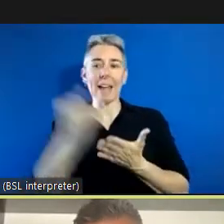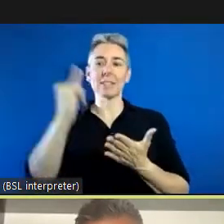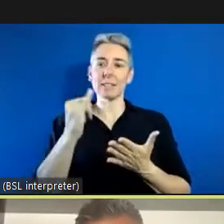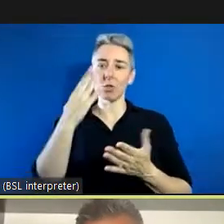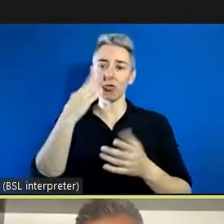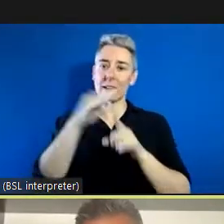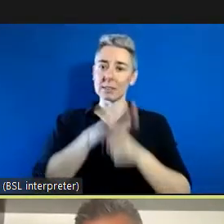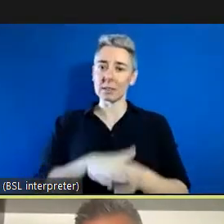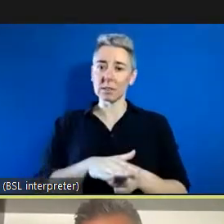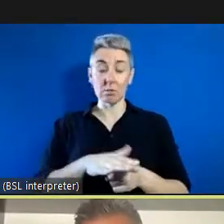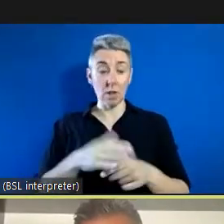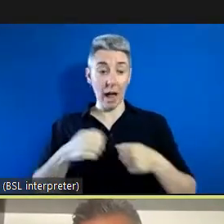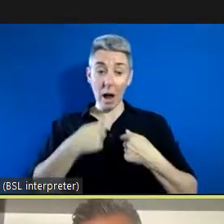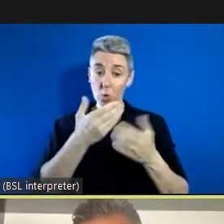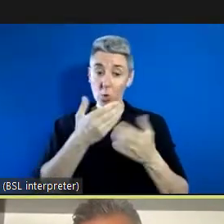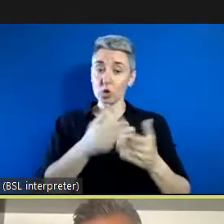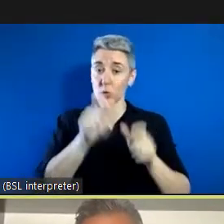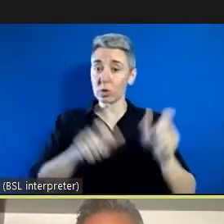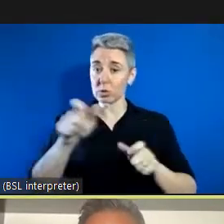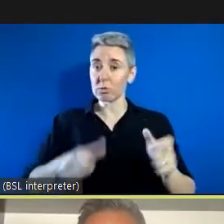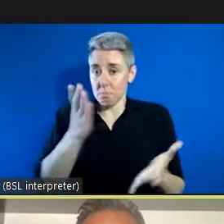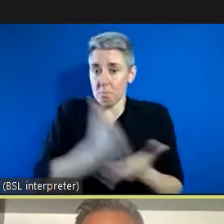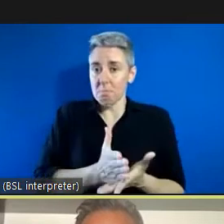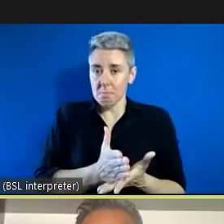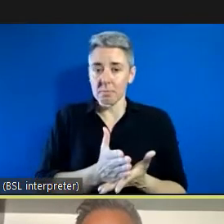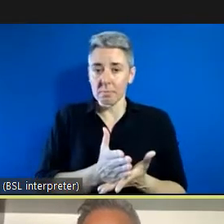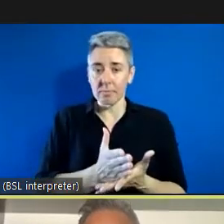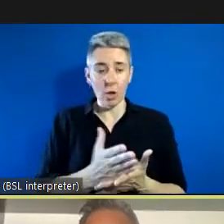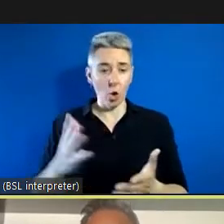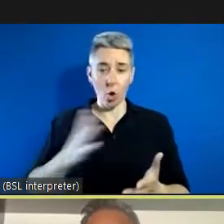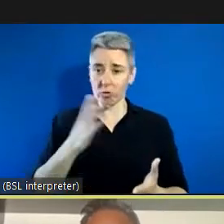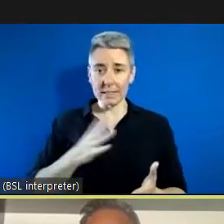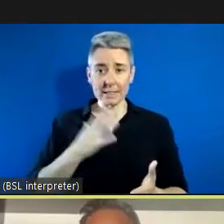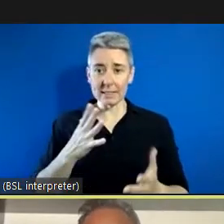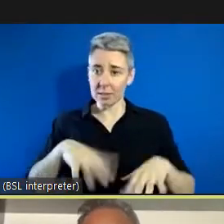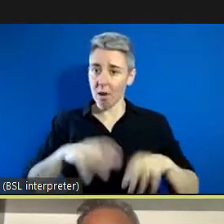it already has happened. Goldsmiths will testify to that work. So we'll send school speech, drama